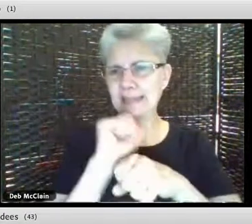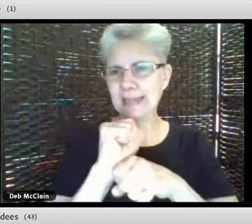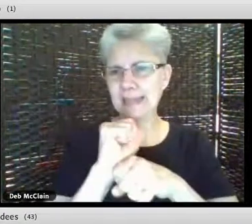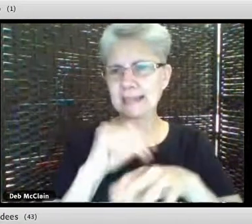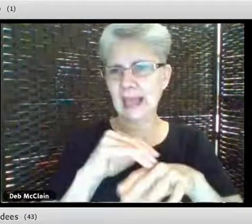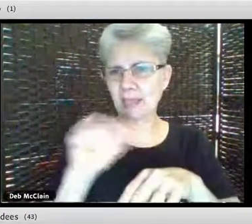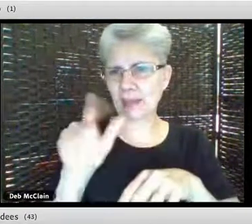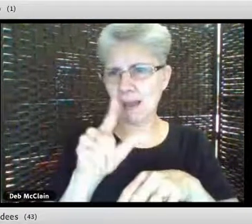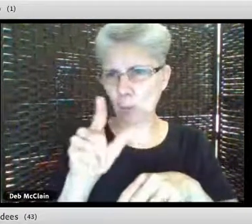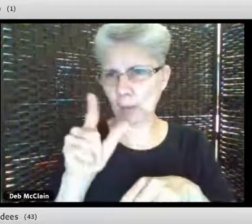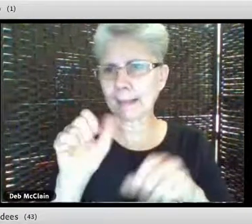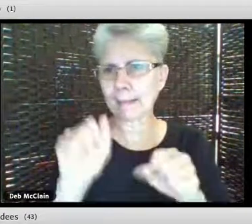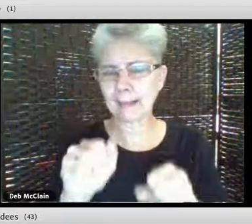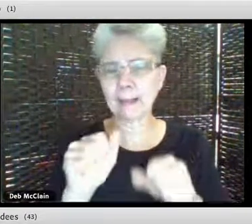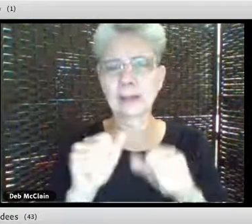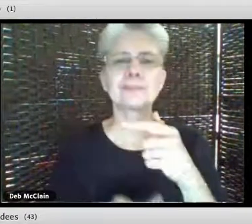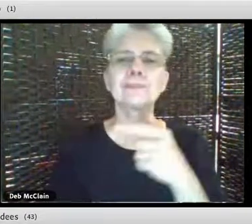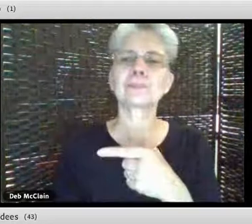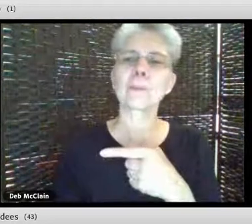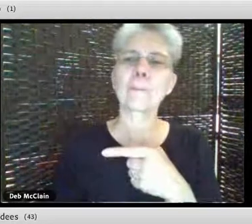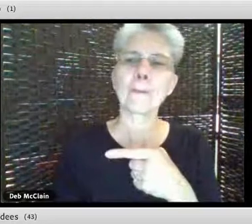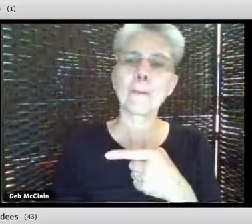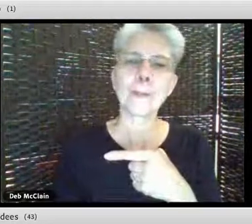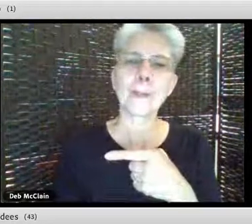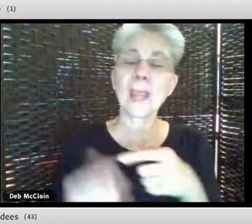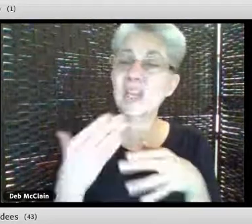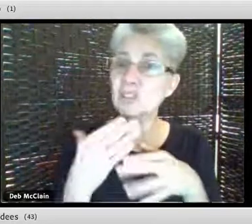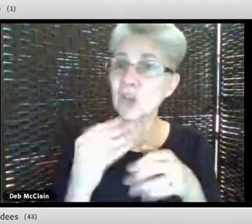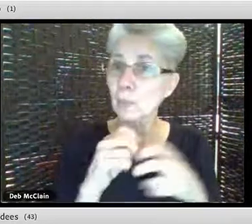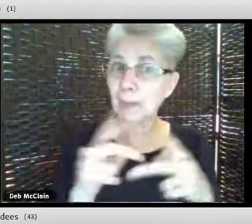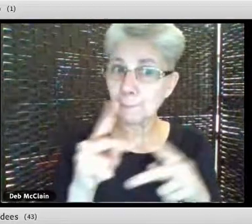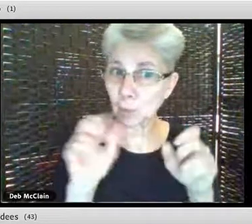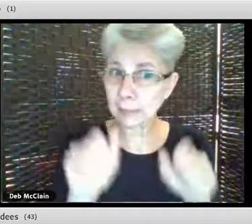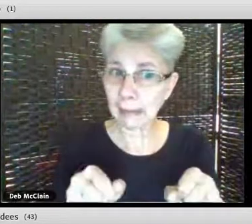and so again, if you have tasks at your library,